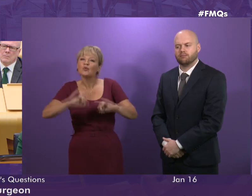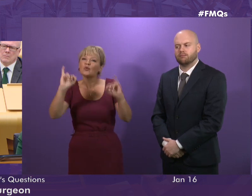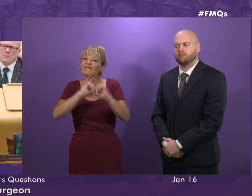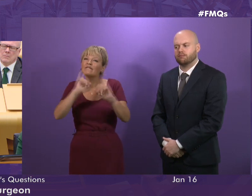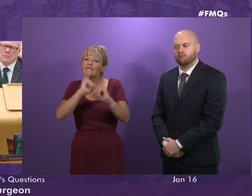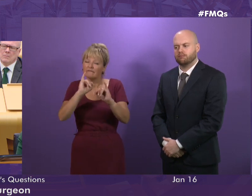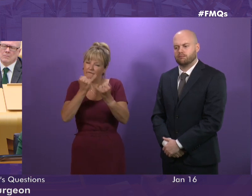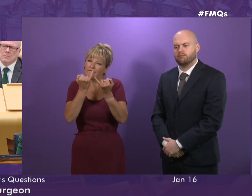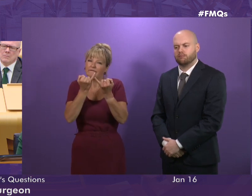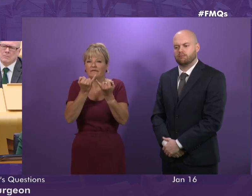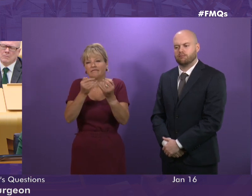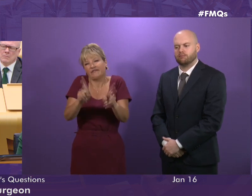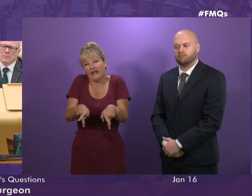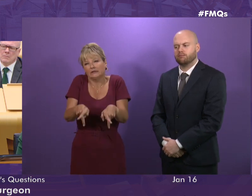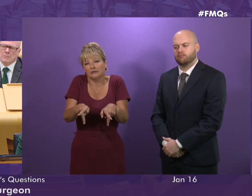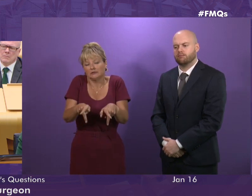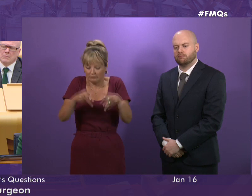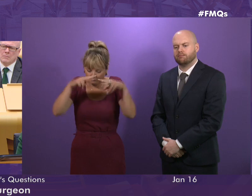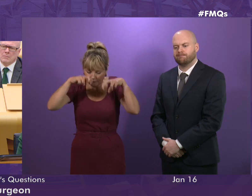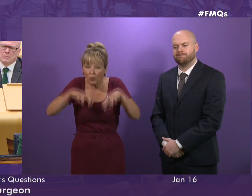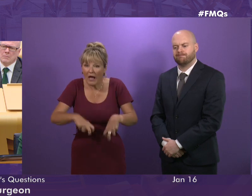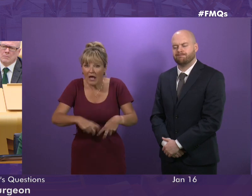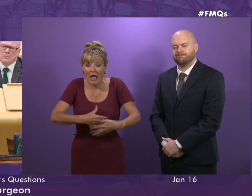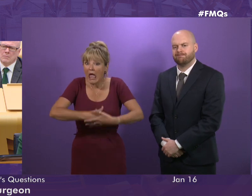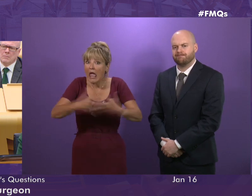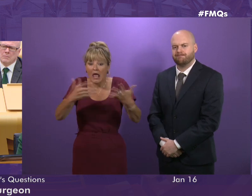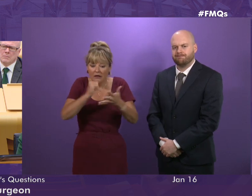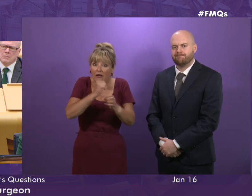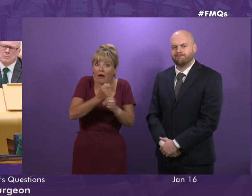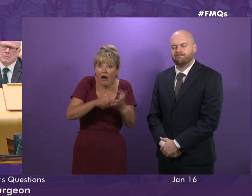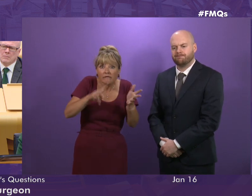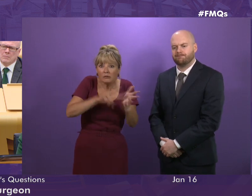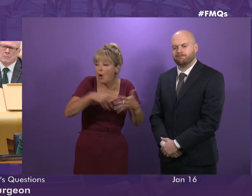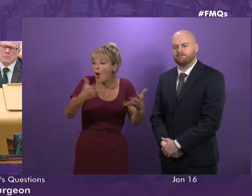The Government—indeed, any agency whose conduct is the subject of a fatal accident